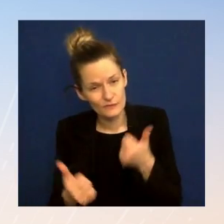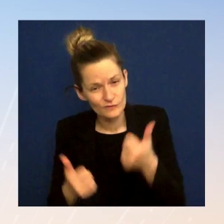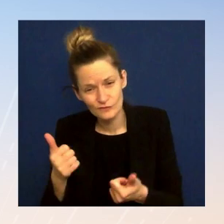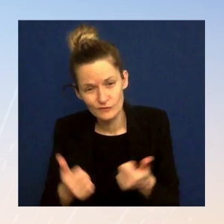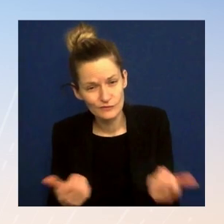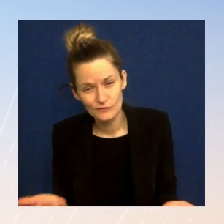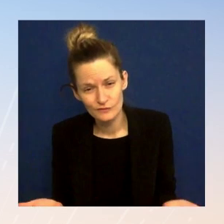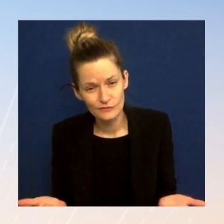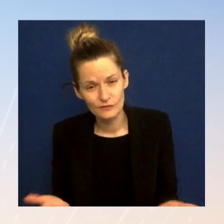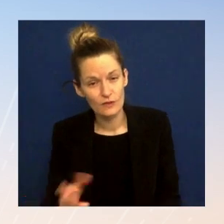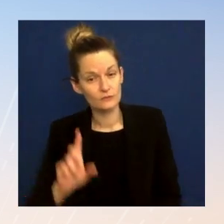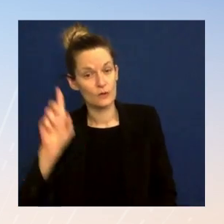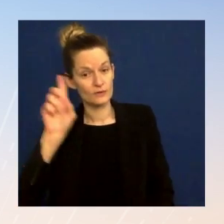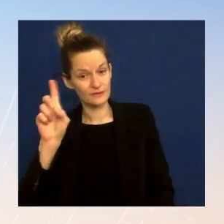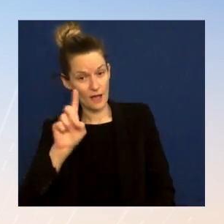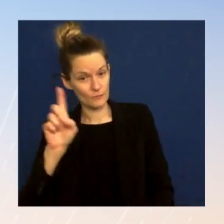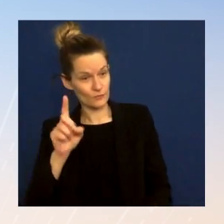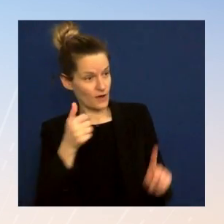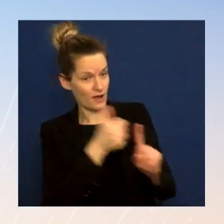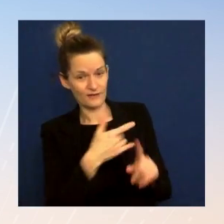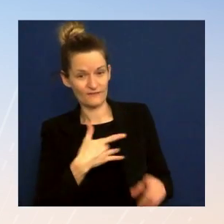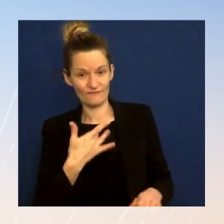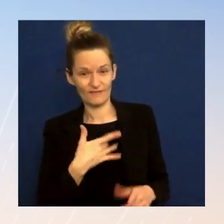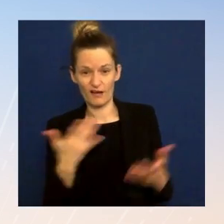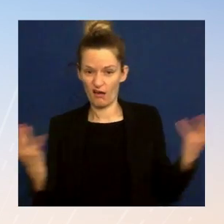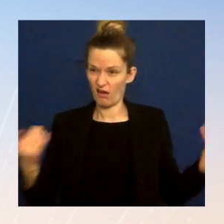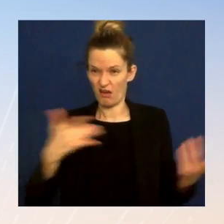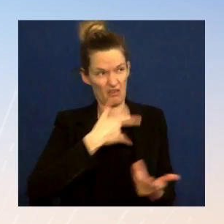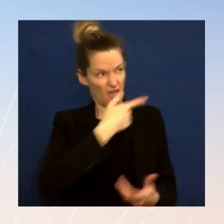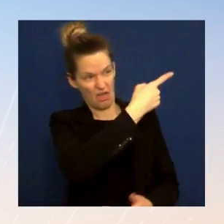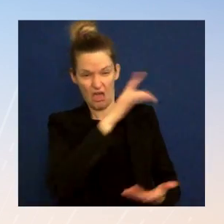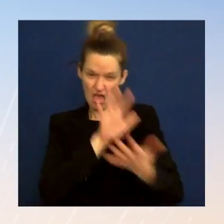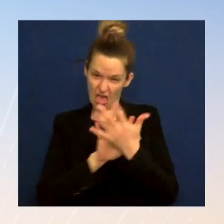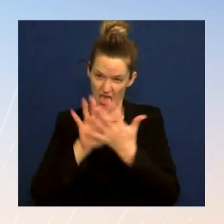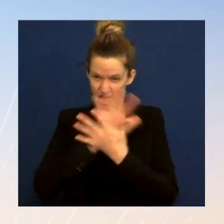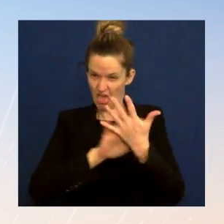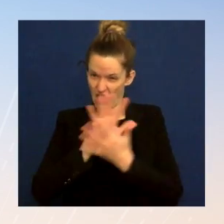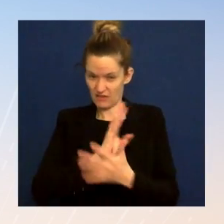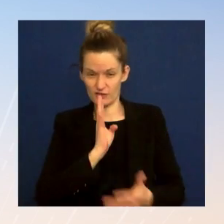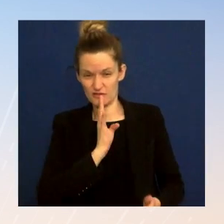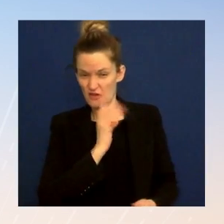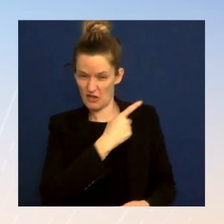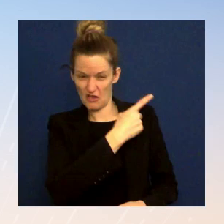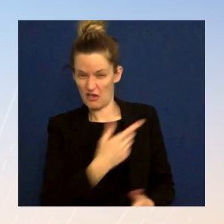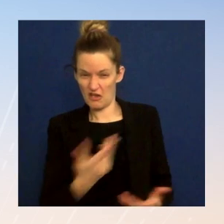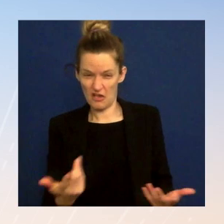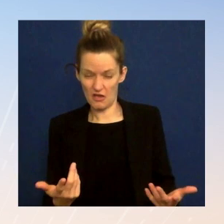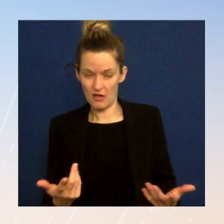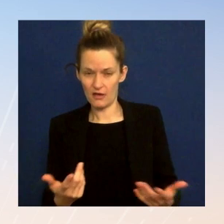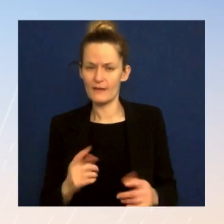I think what we're talking about here is the realities of governing; negotiating; having 50 members of the Senate,